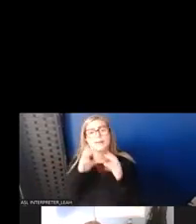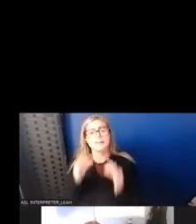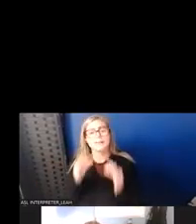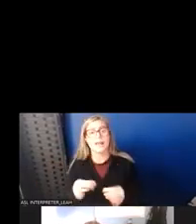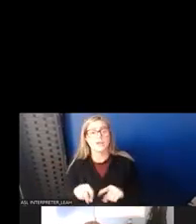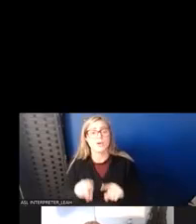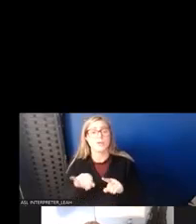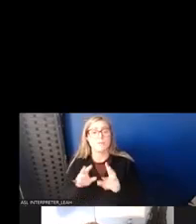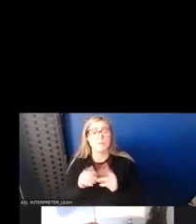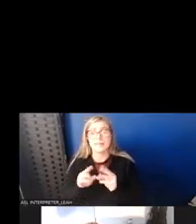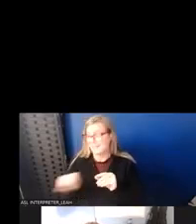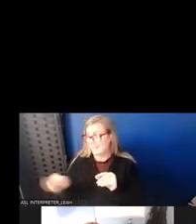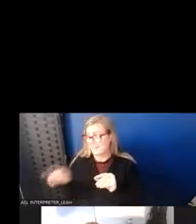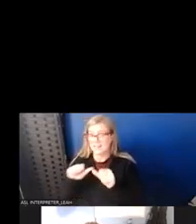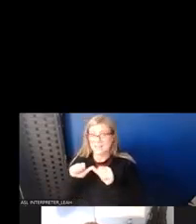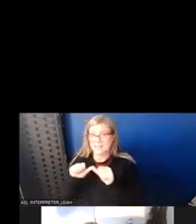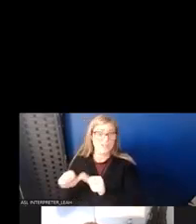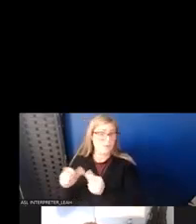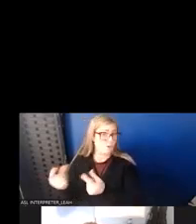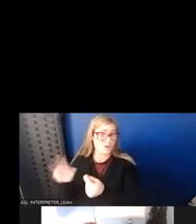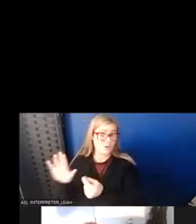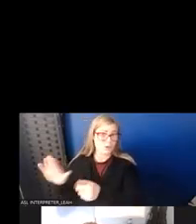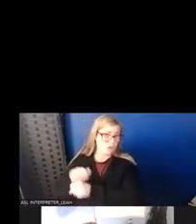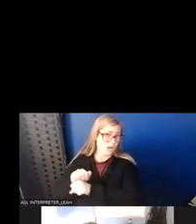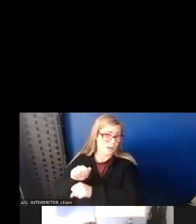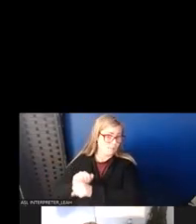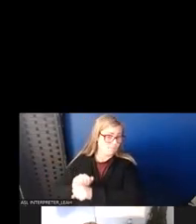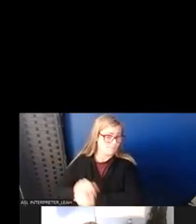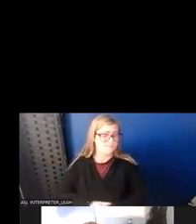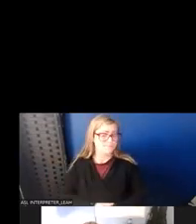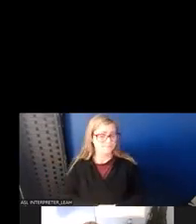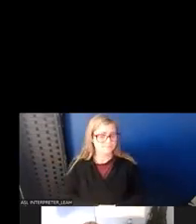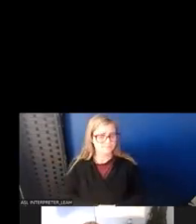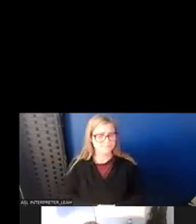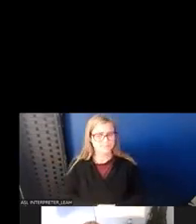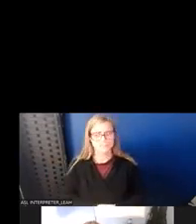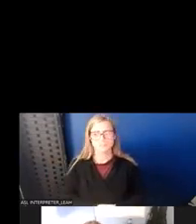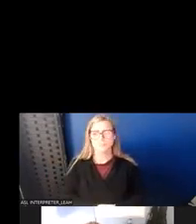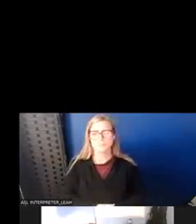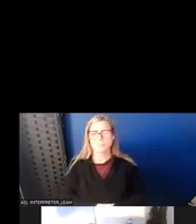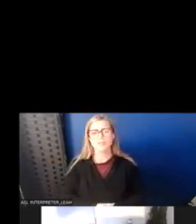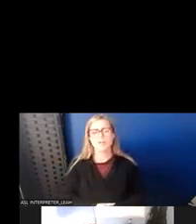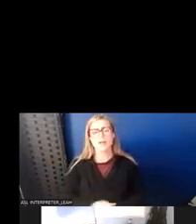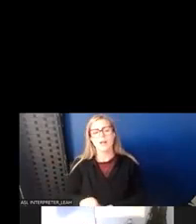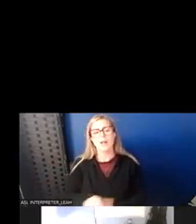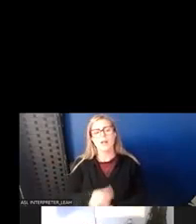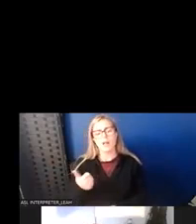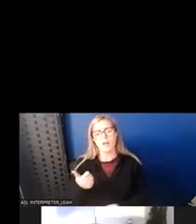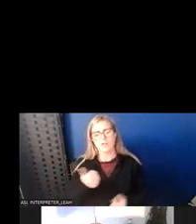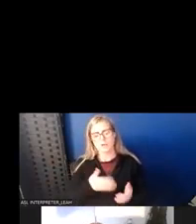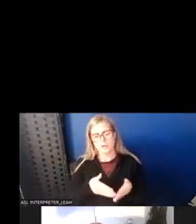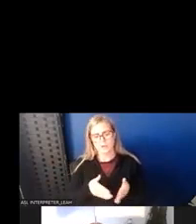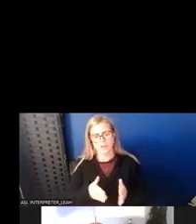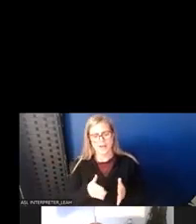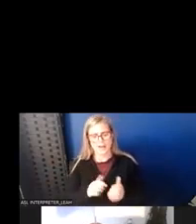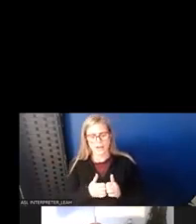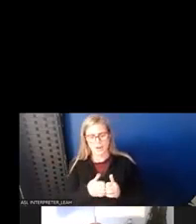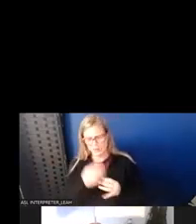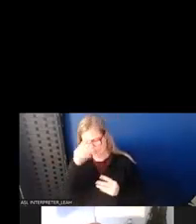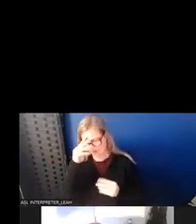continue with what they're doing. So another way how we can really think about how we can make our